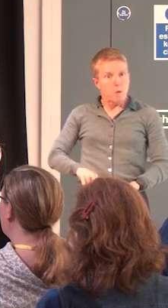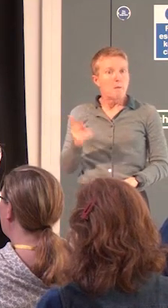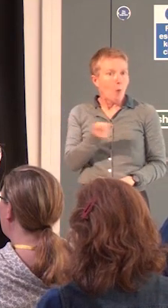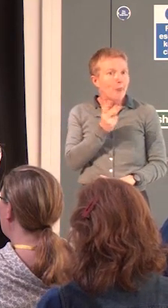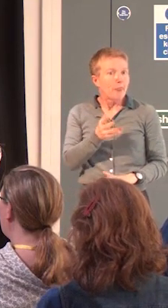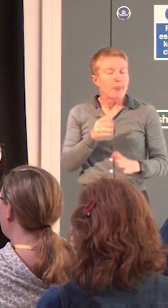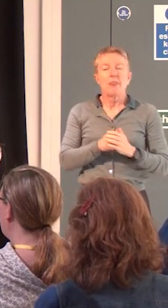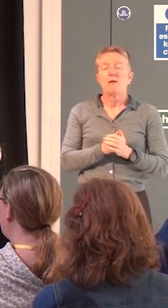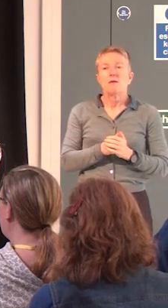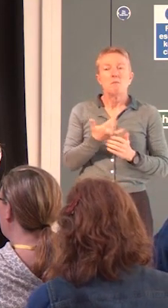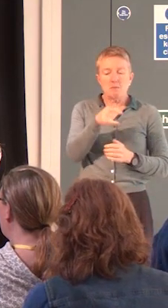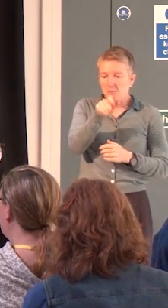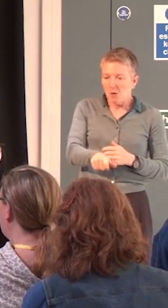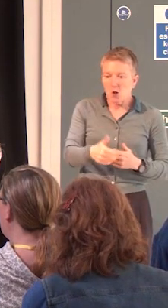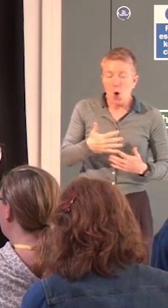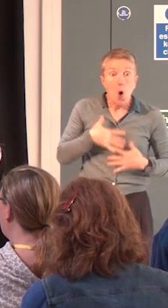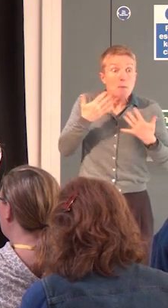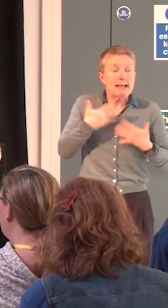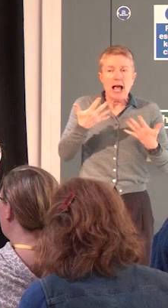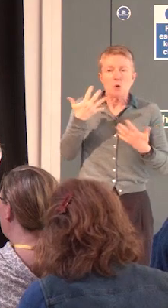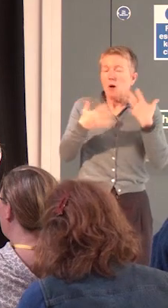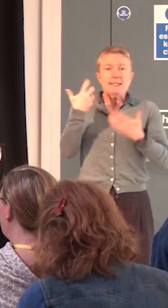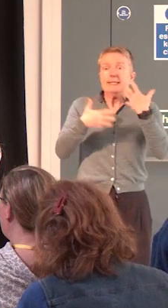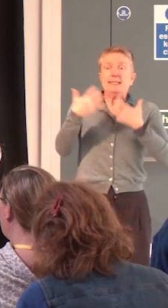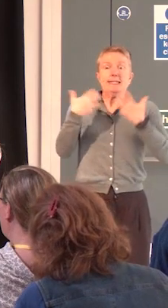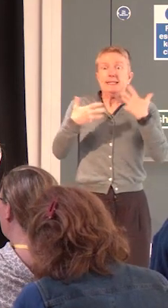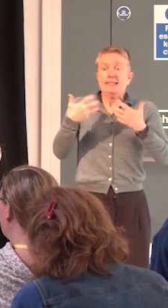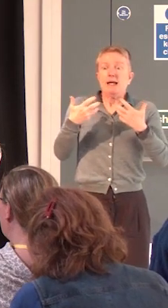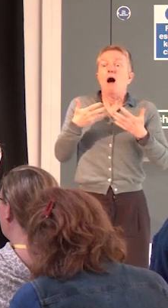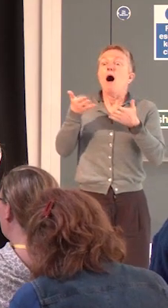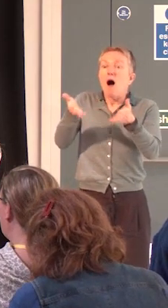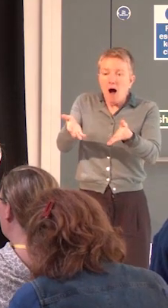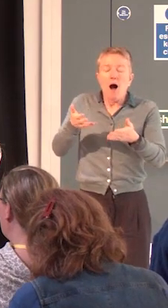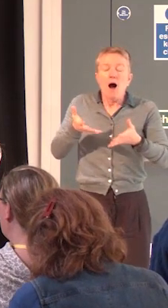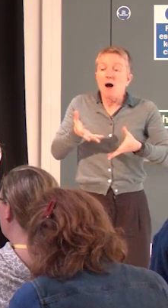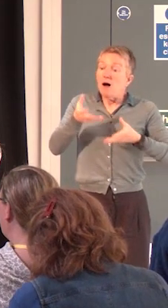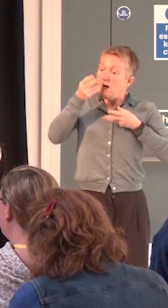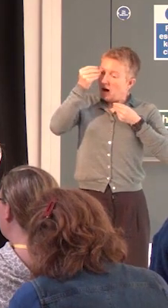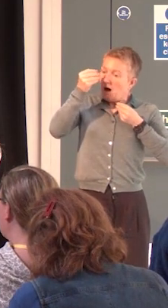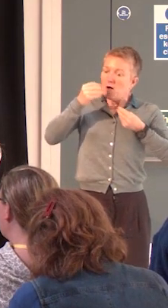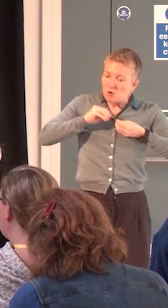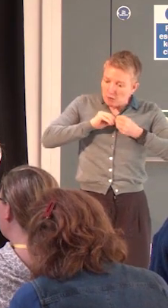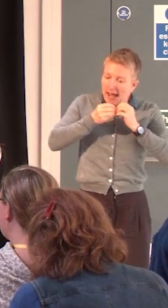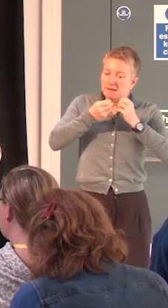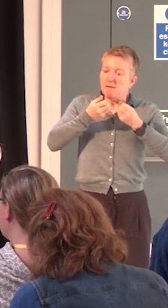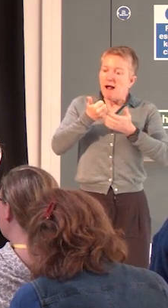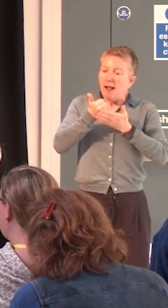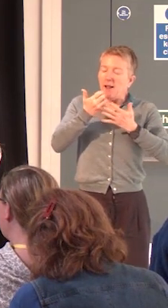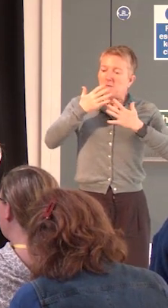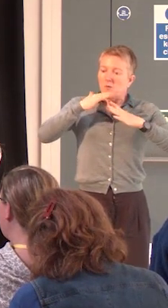When pupils are upset or agitated, sensory and creative activities are crucial, as it can have calming effects on the pupils.